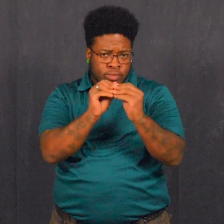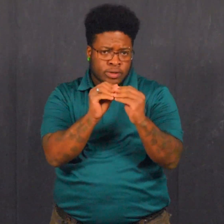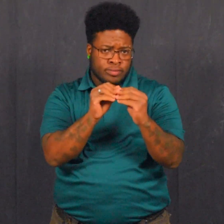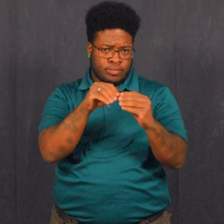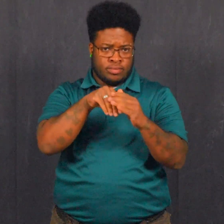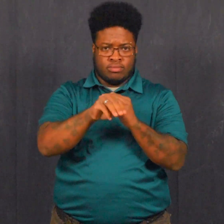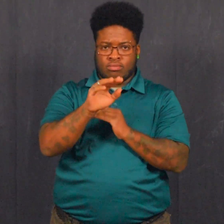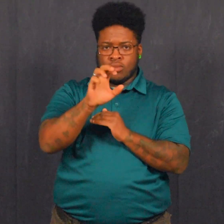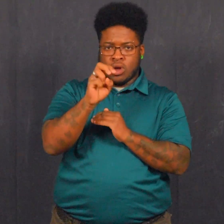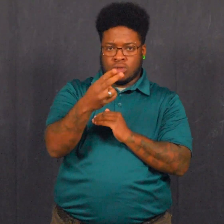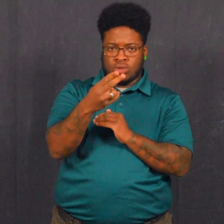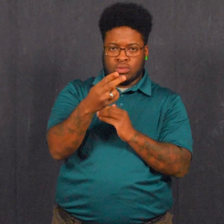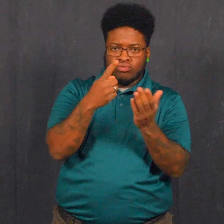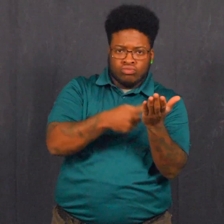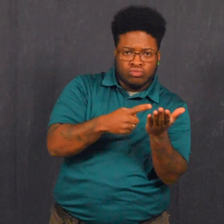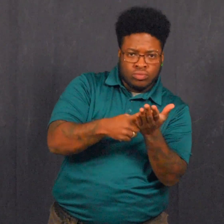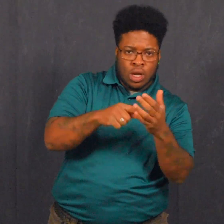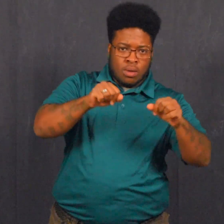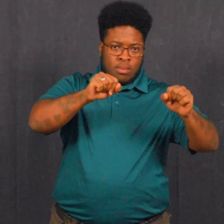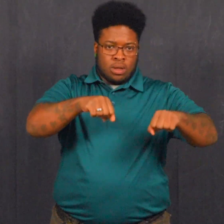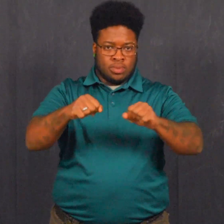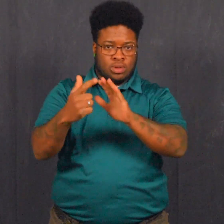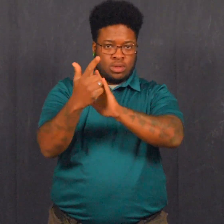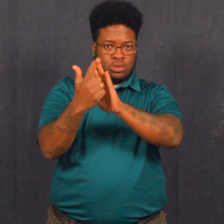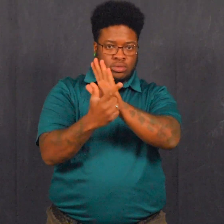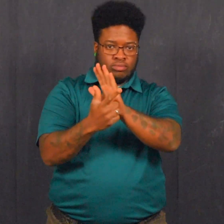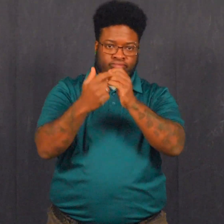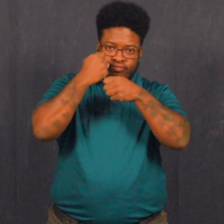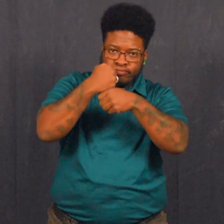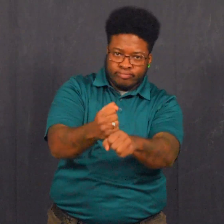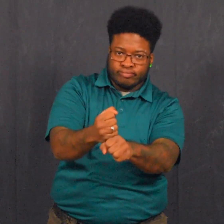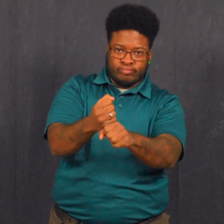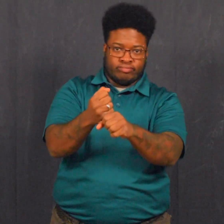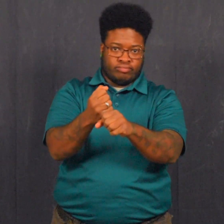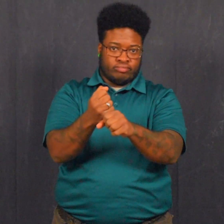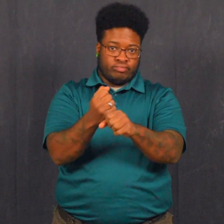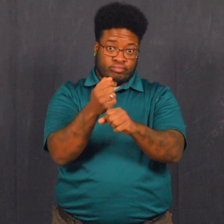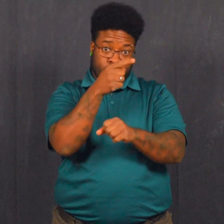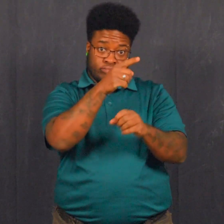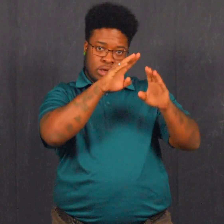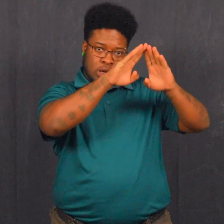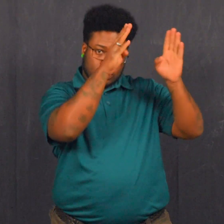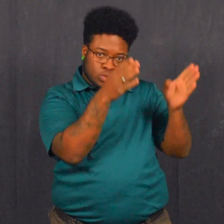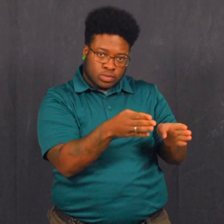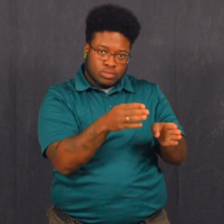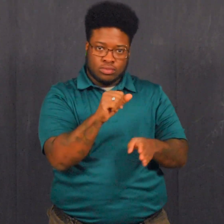in March to discuss potential legislation to make the House, Senate